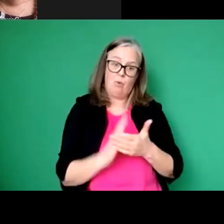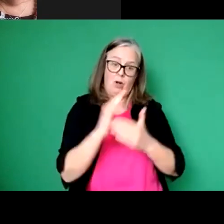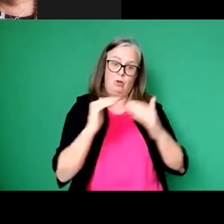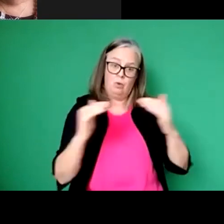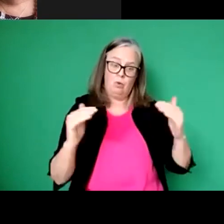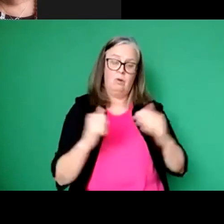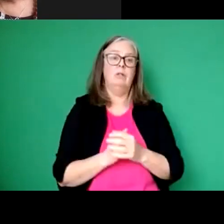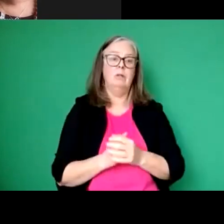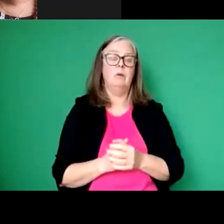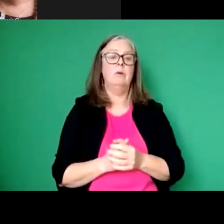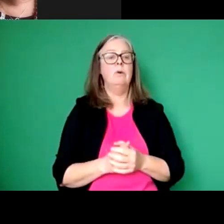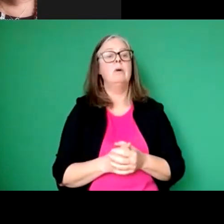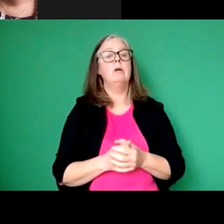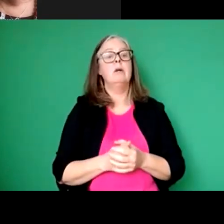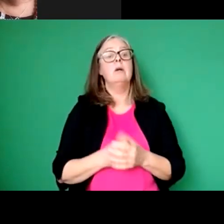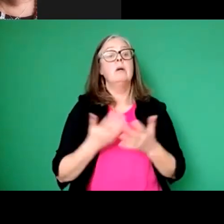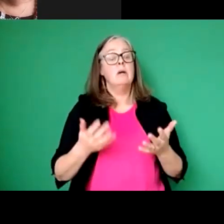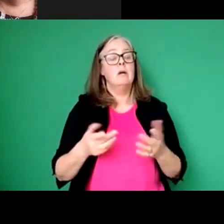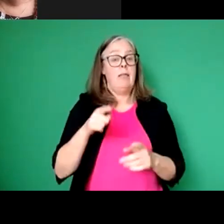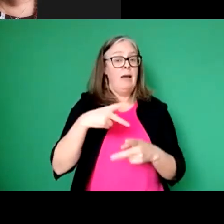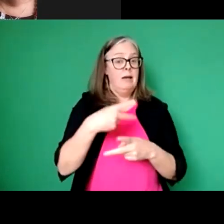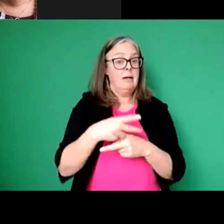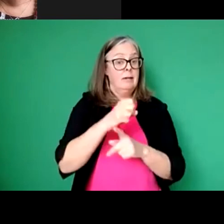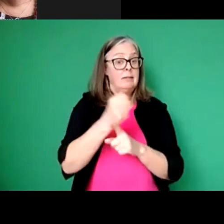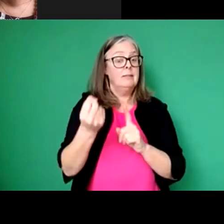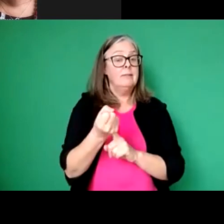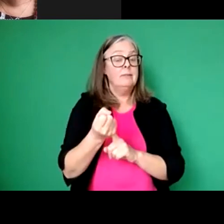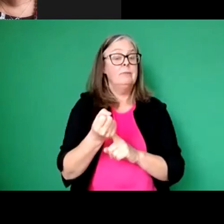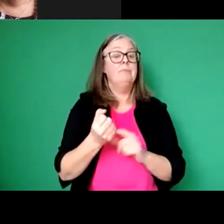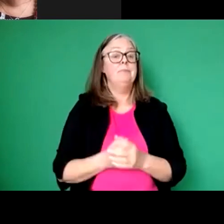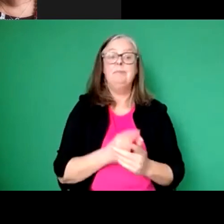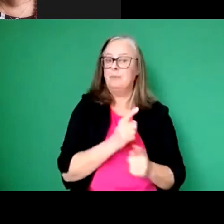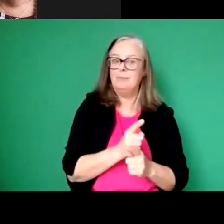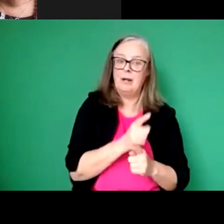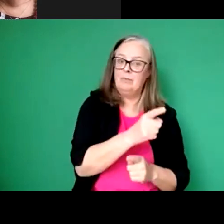so um in the in these situations you've you've hit the the nail on the head yvonne you're talking